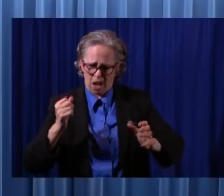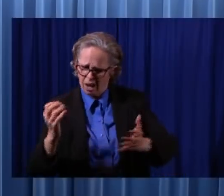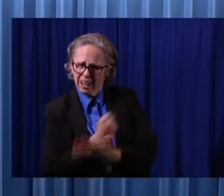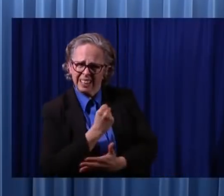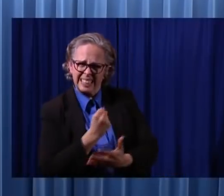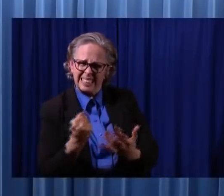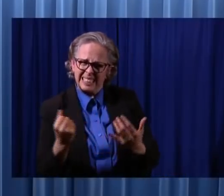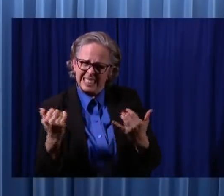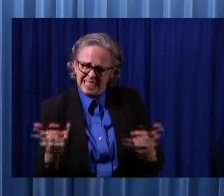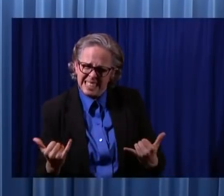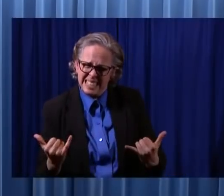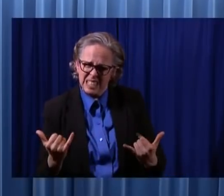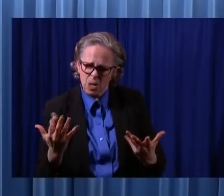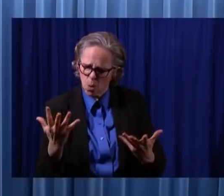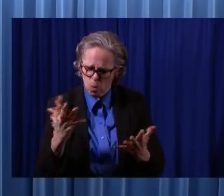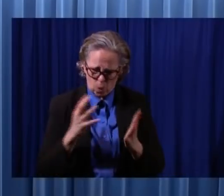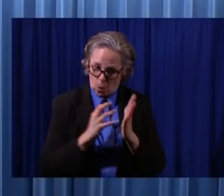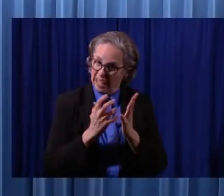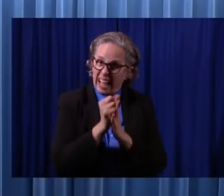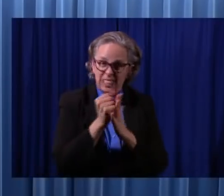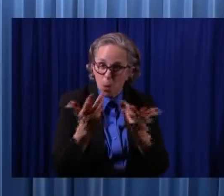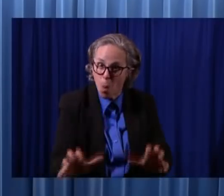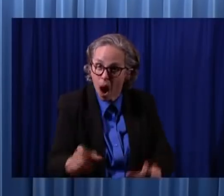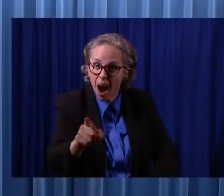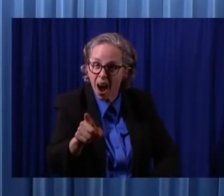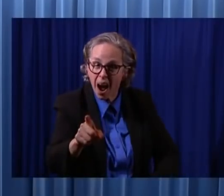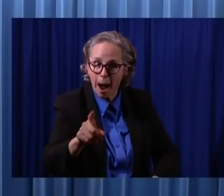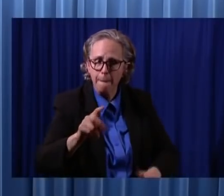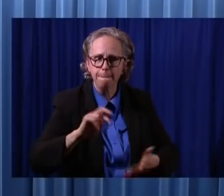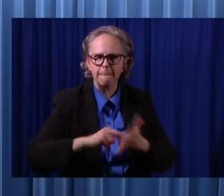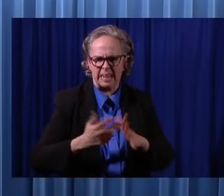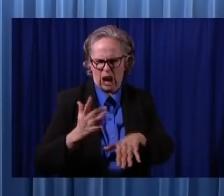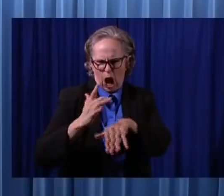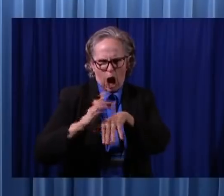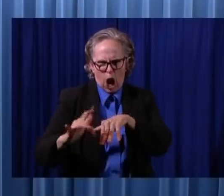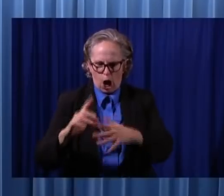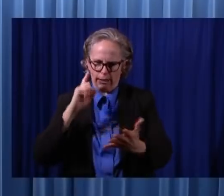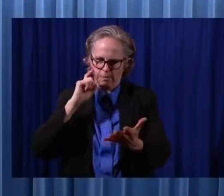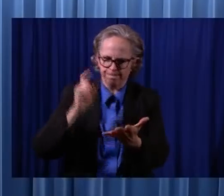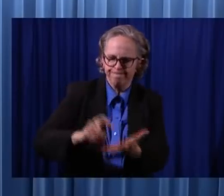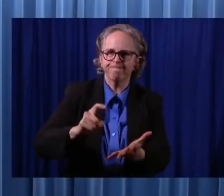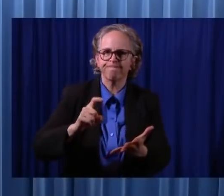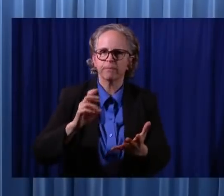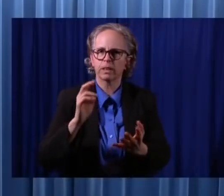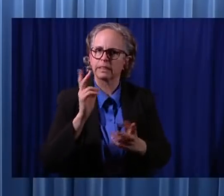COLONOSCOPIES AND THINGS LIKE THAT, IS THAT TRUE? YES, WE HAVE SEEN THIS AND